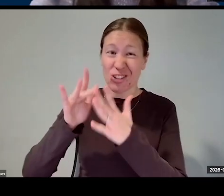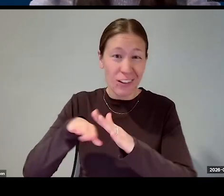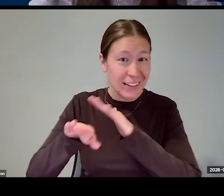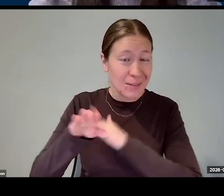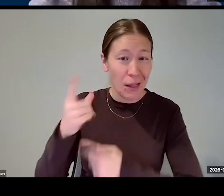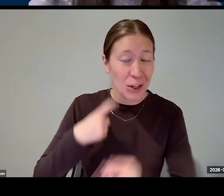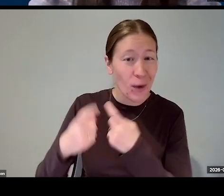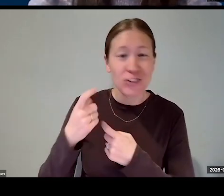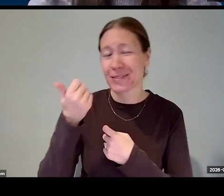anything like that.